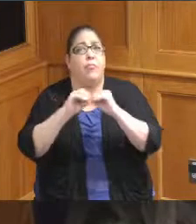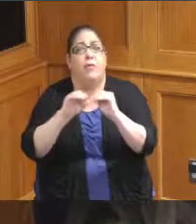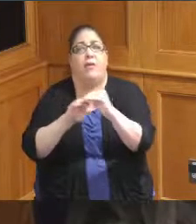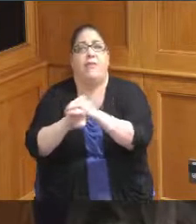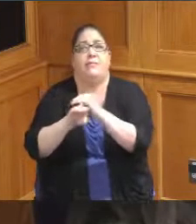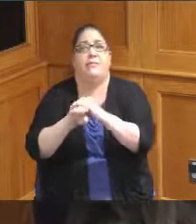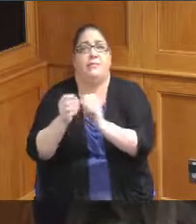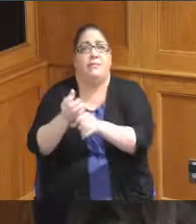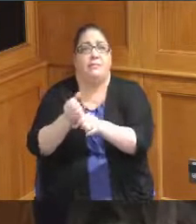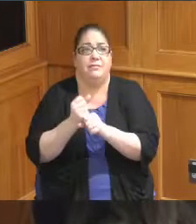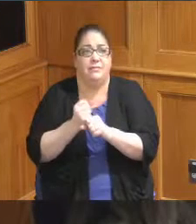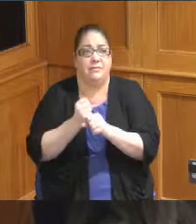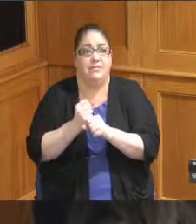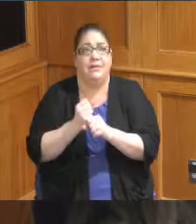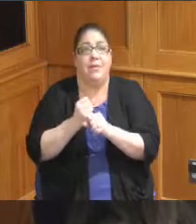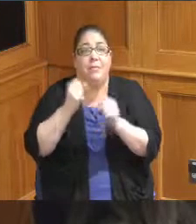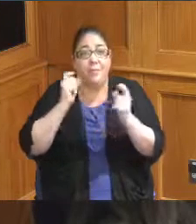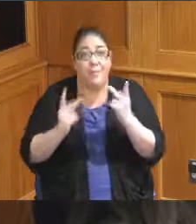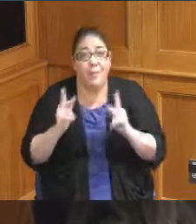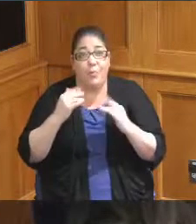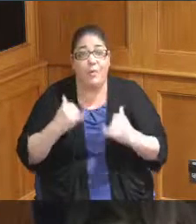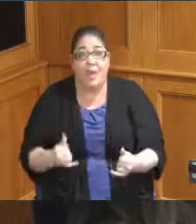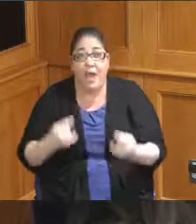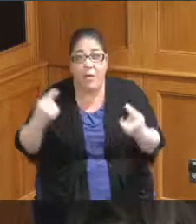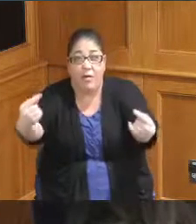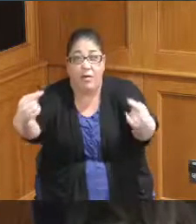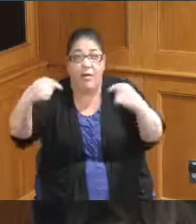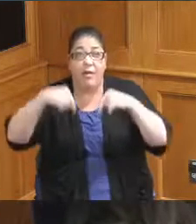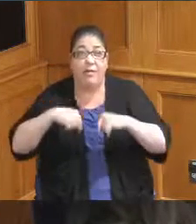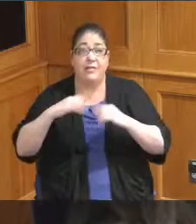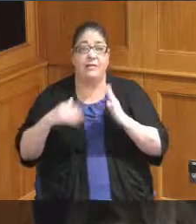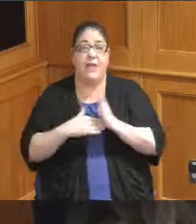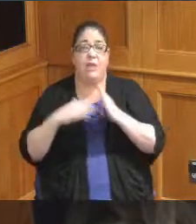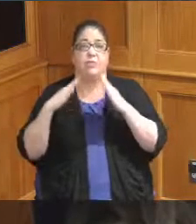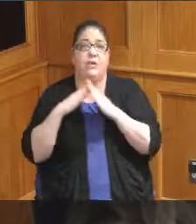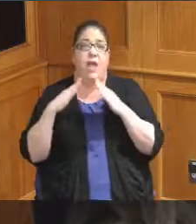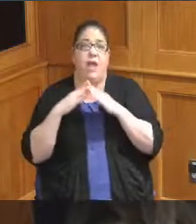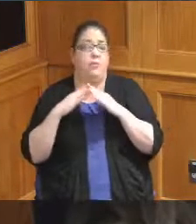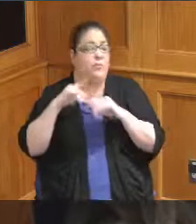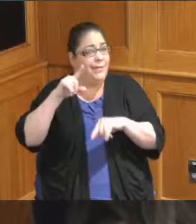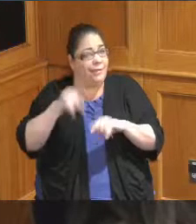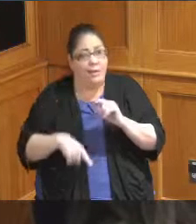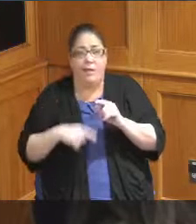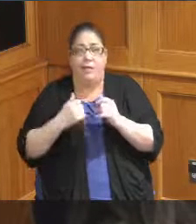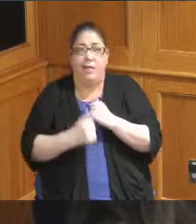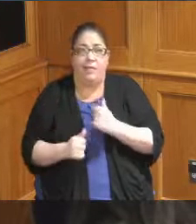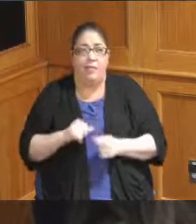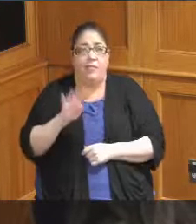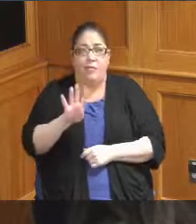now have to get downtown we can't have everything downtown we got to get we got 49 municipalities